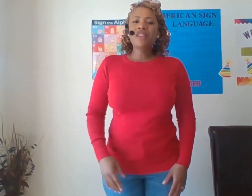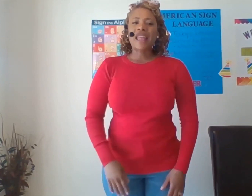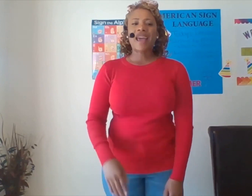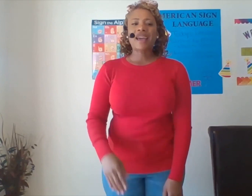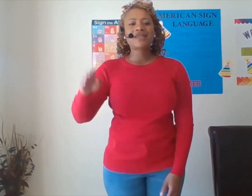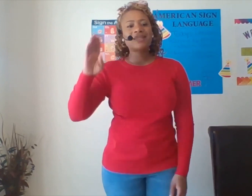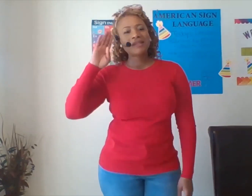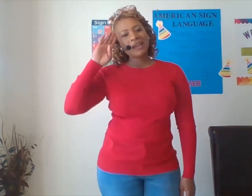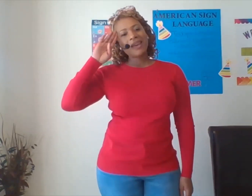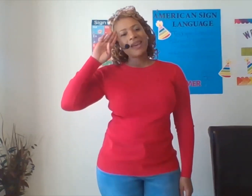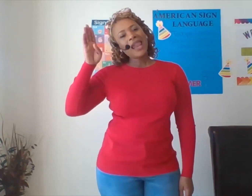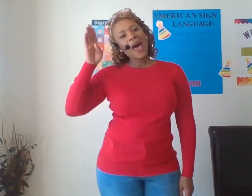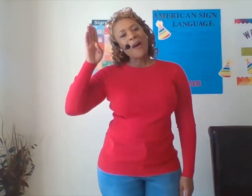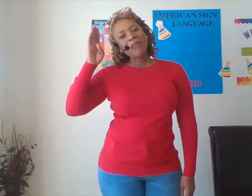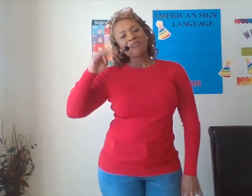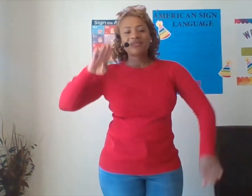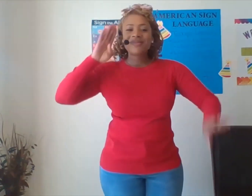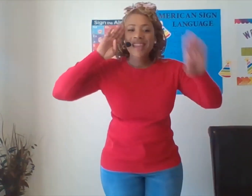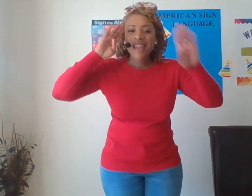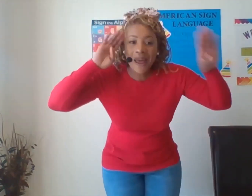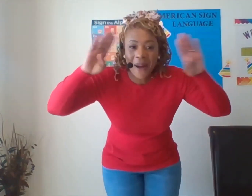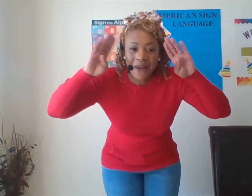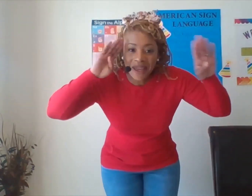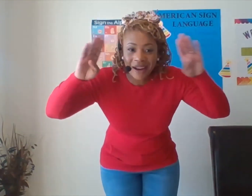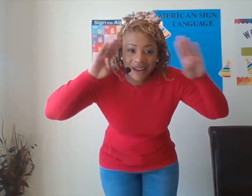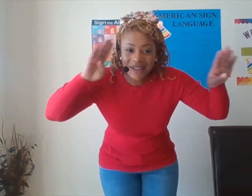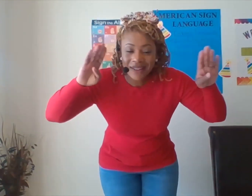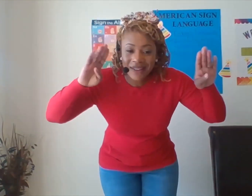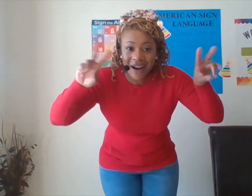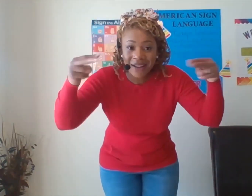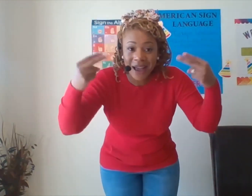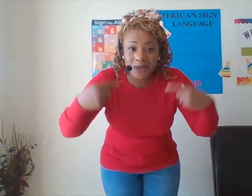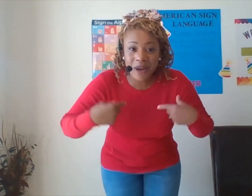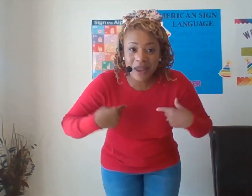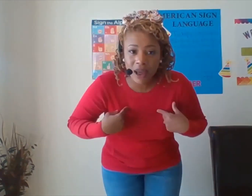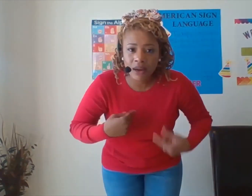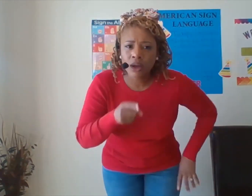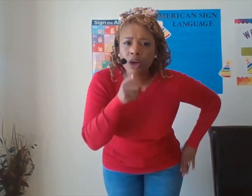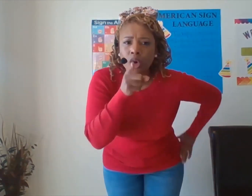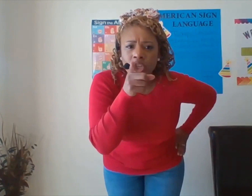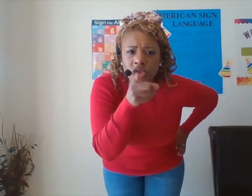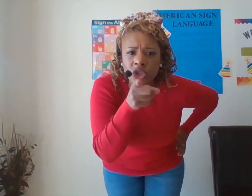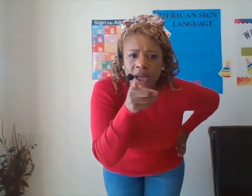relaxed hello hello out there are you guys with me or did you change the